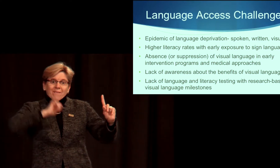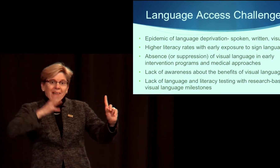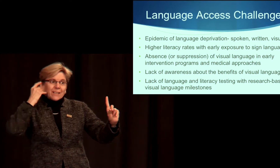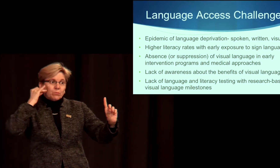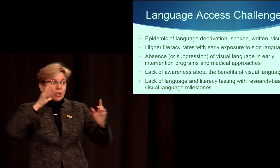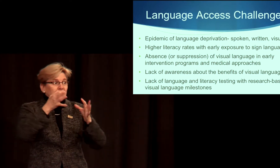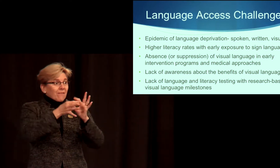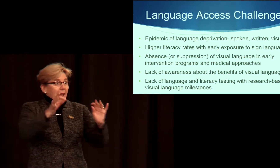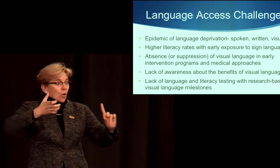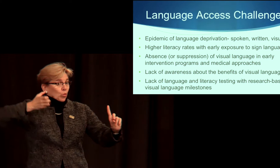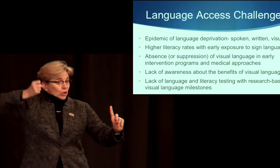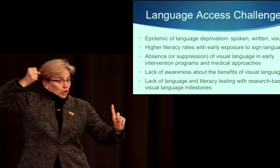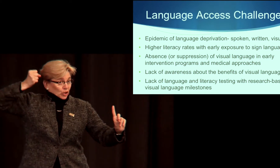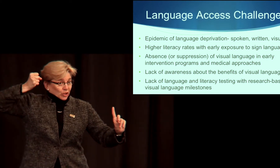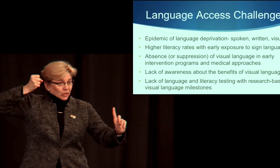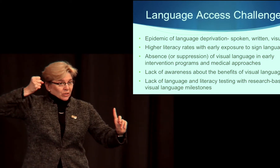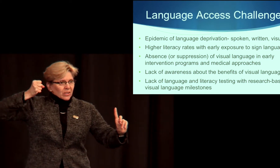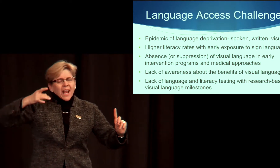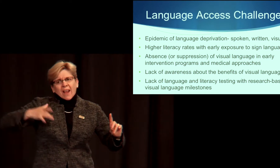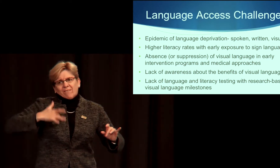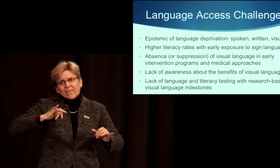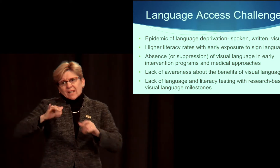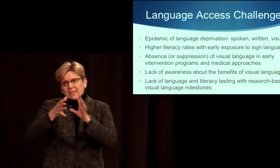to people who have experienced language deprivation,